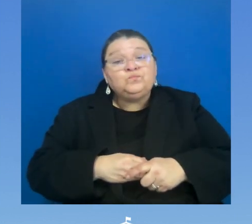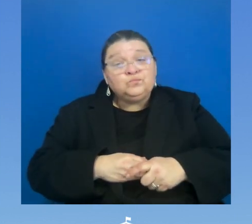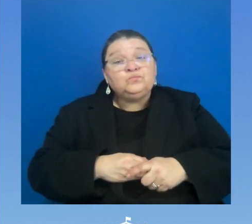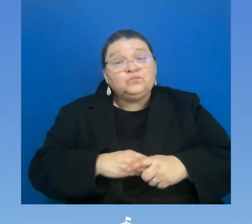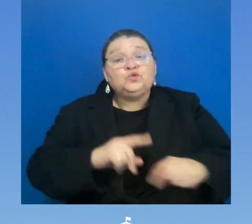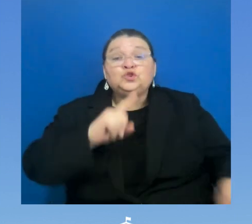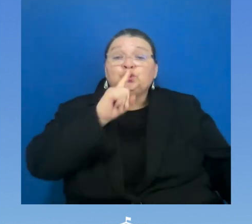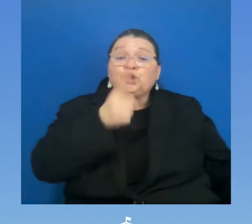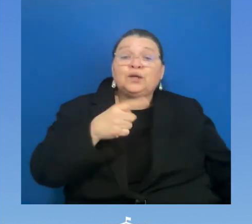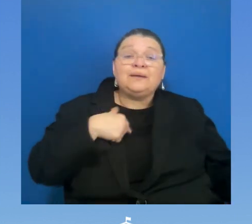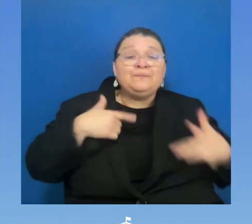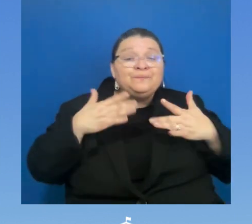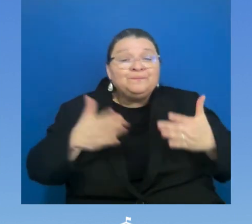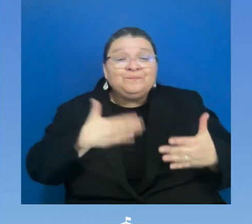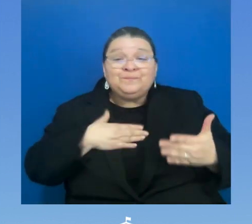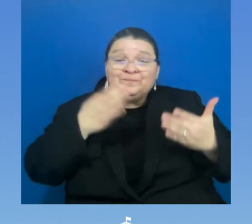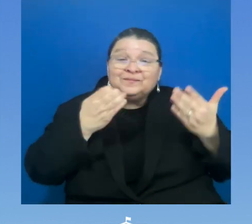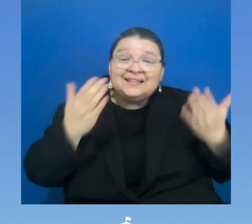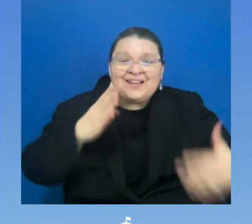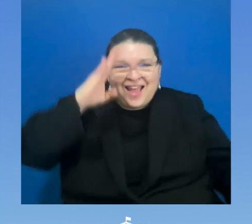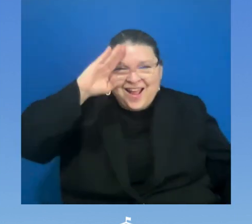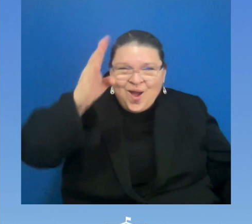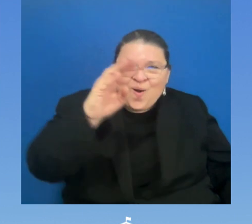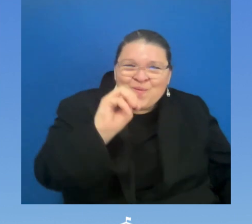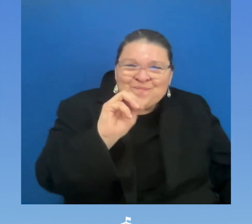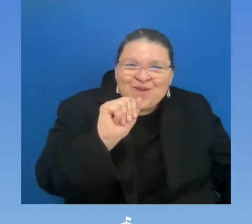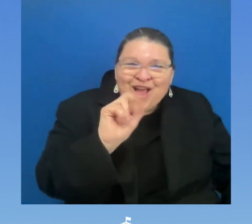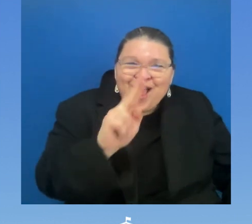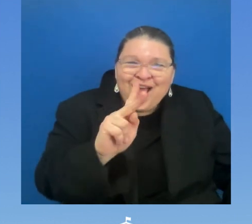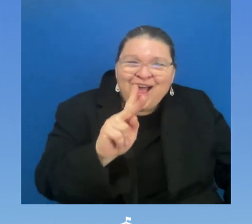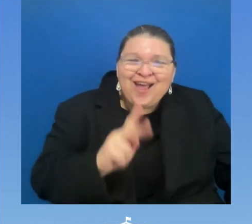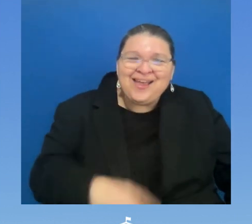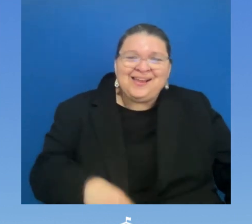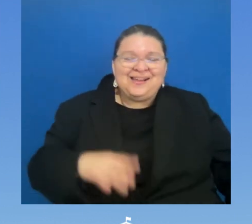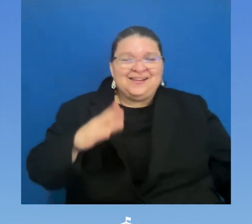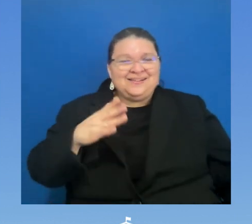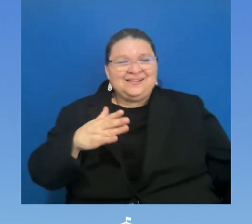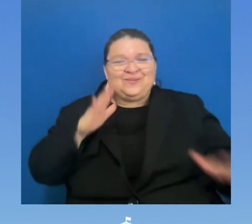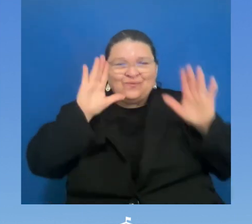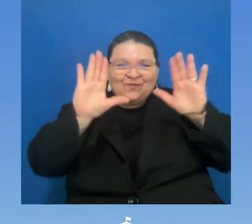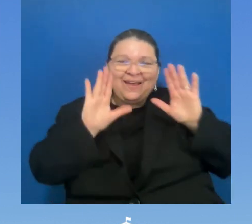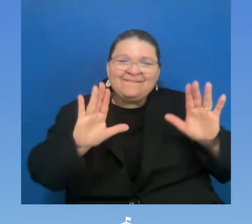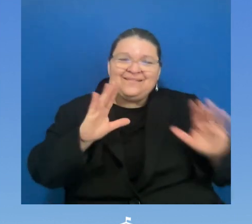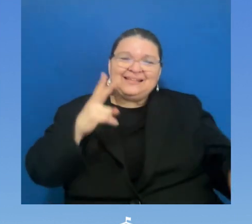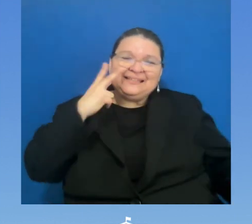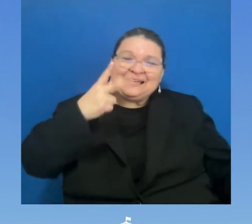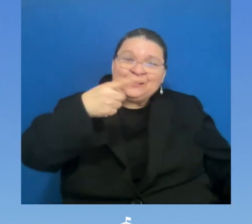And great to see your leadership on this topic as well. Look, I think pay equity at every level